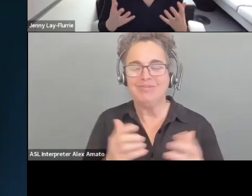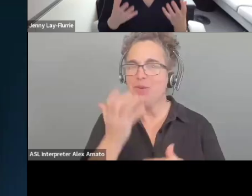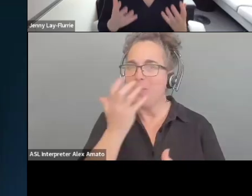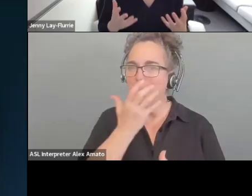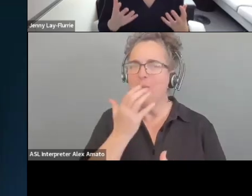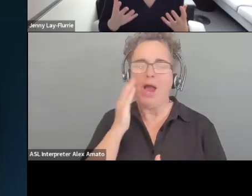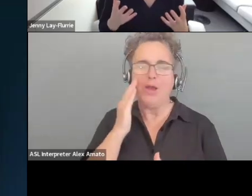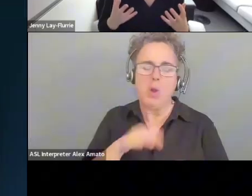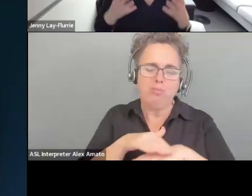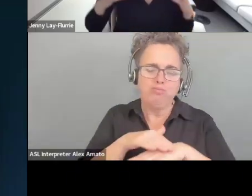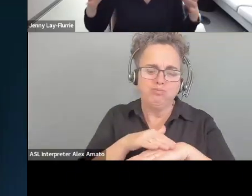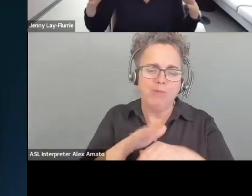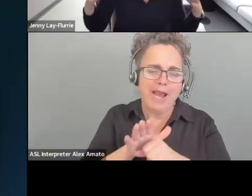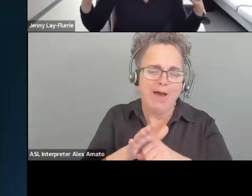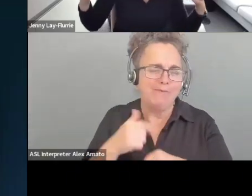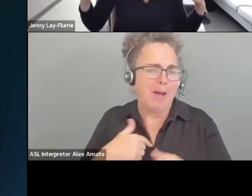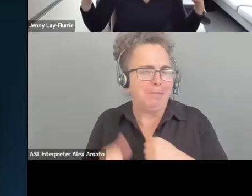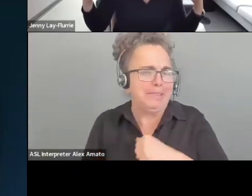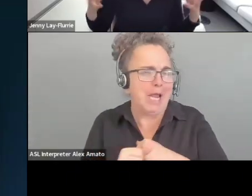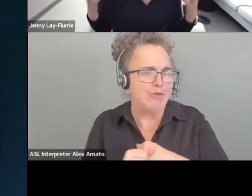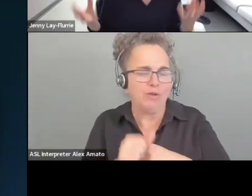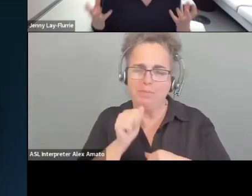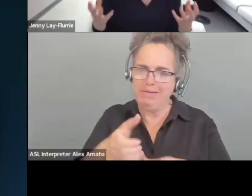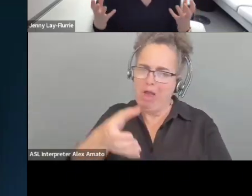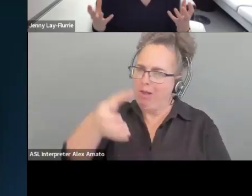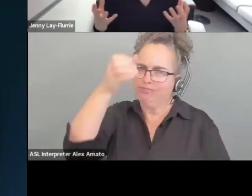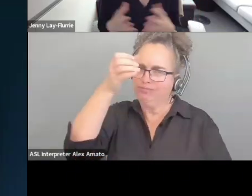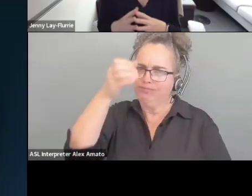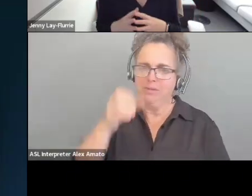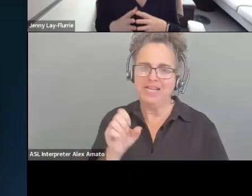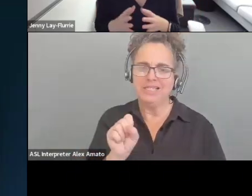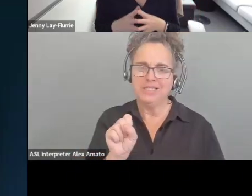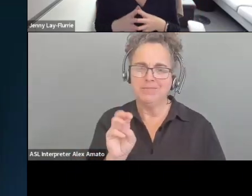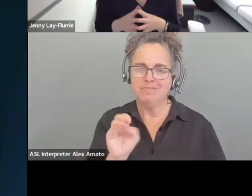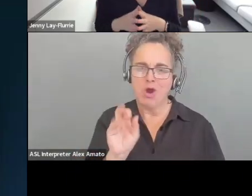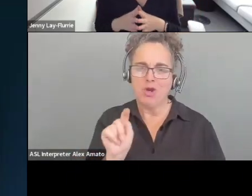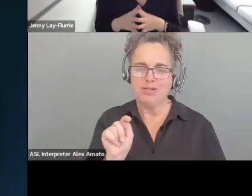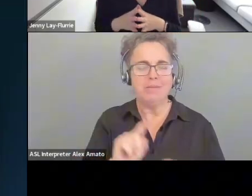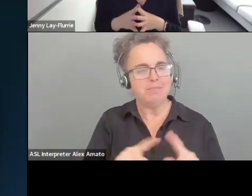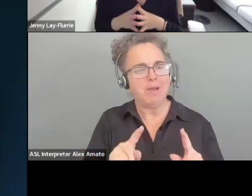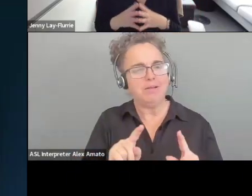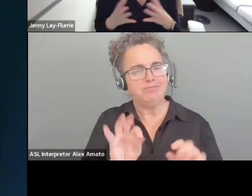not to be smart. But here's the the way to think about this in your hands.